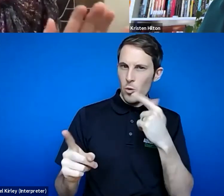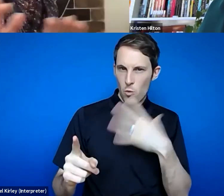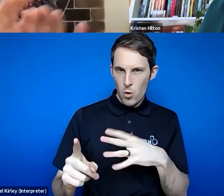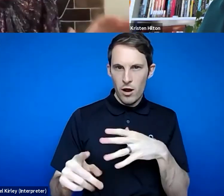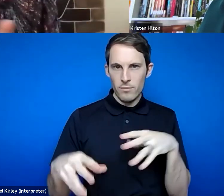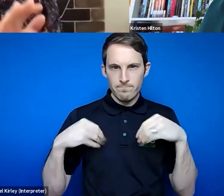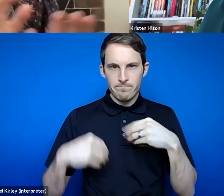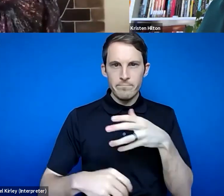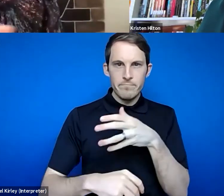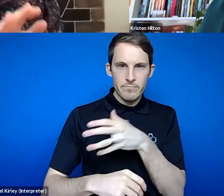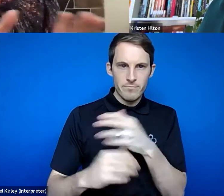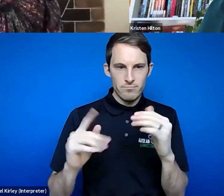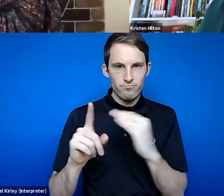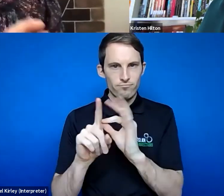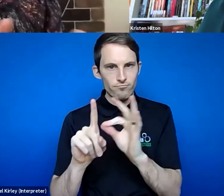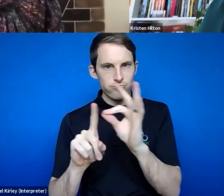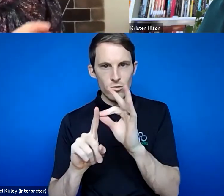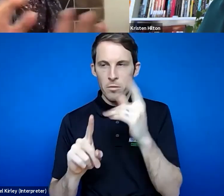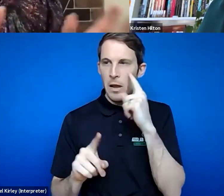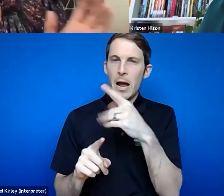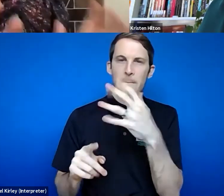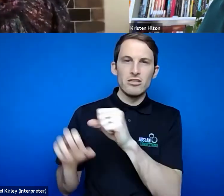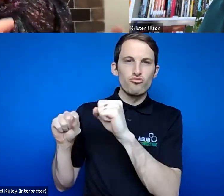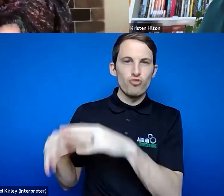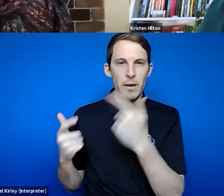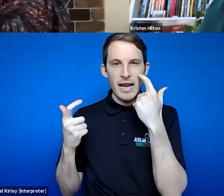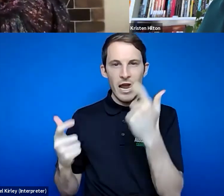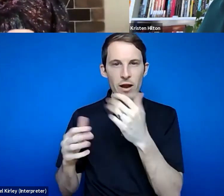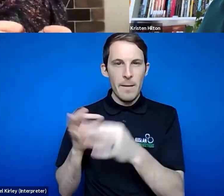"She must have given up on the caring and the empathy, she is probably not very likeable."